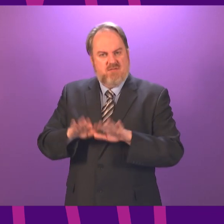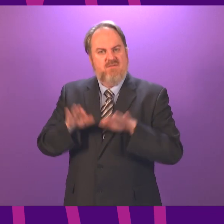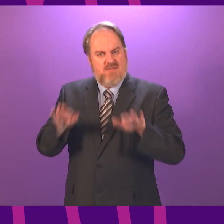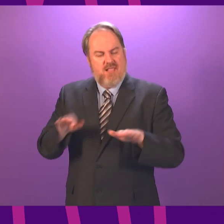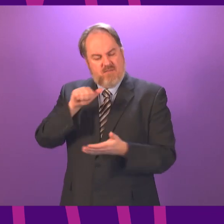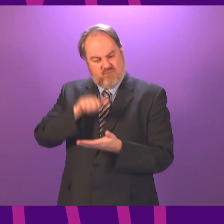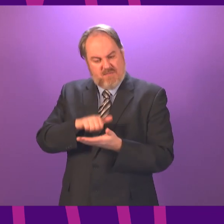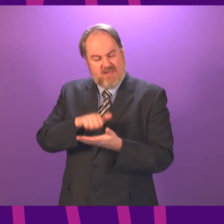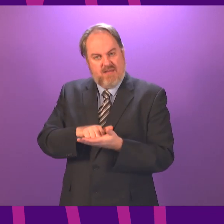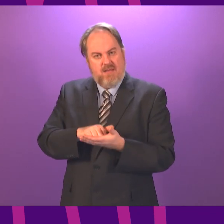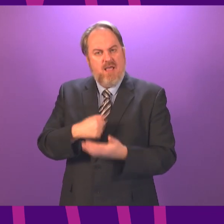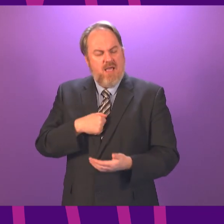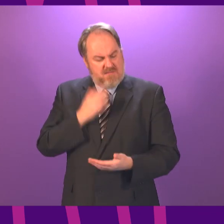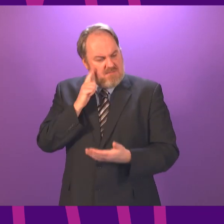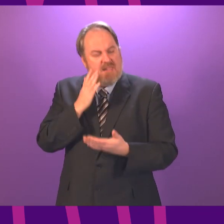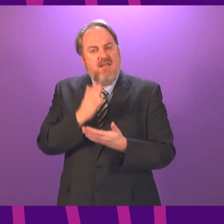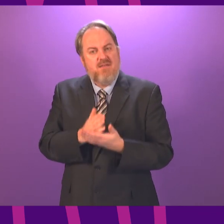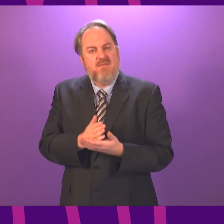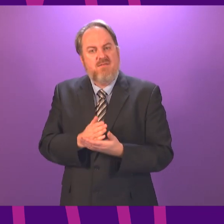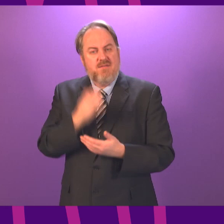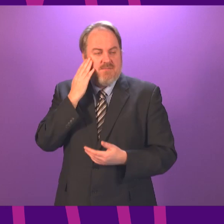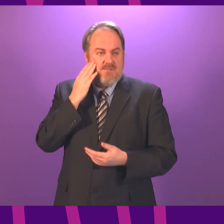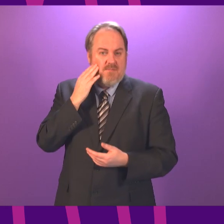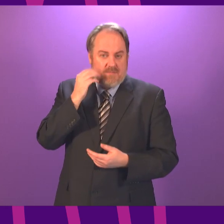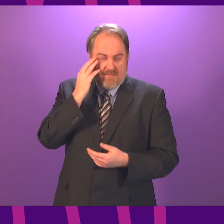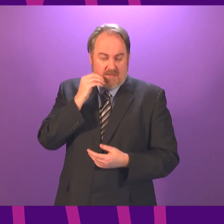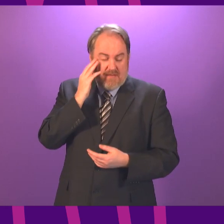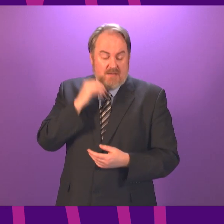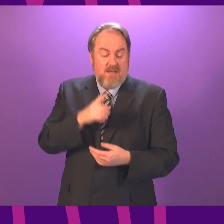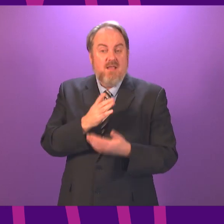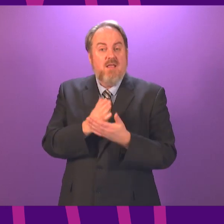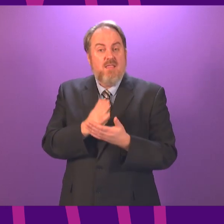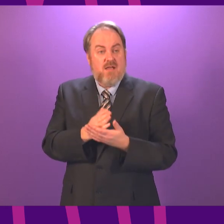Given how well thought of an organisation the OECD is, I have confidence in it and I